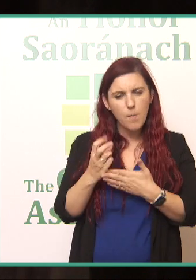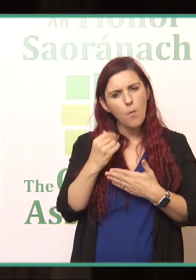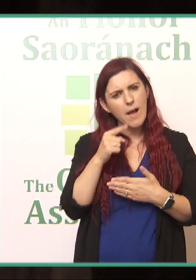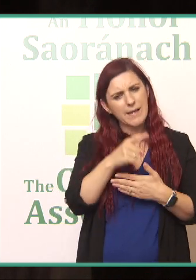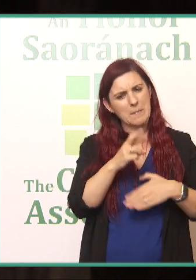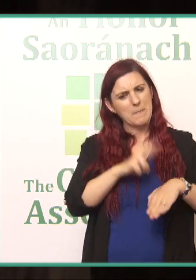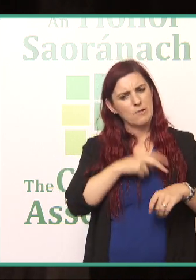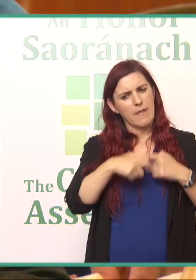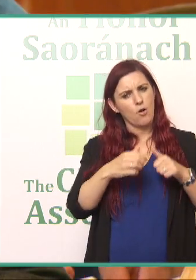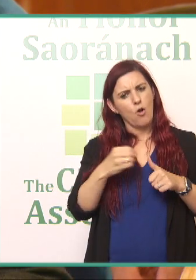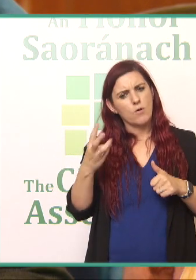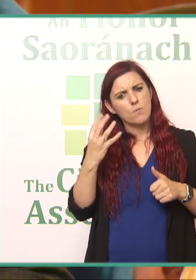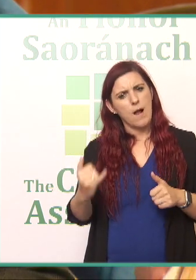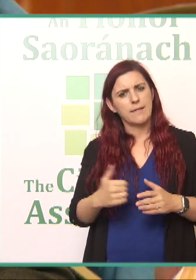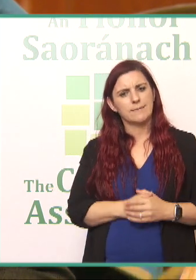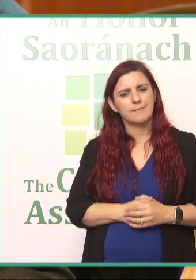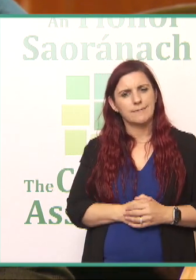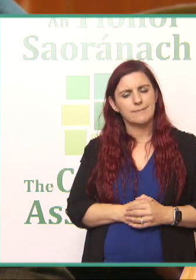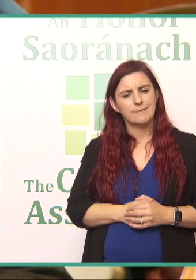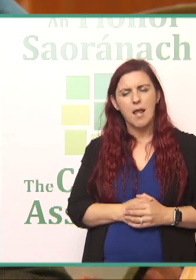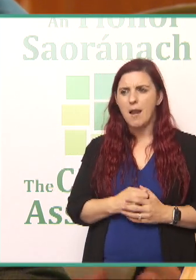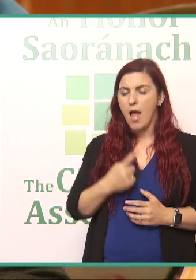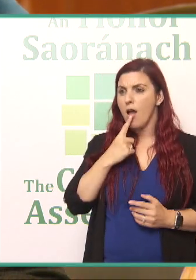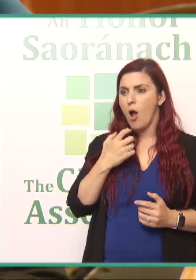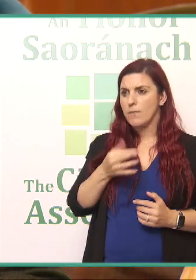than everybody else that question fascinates me and I think for me it's all about the heart